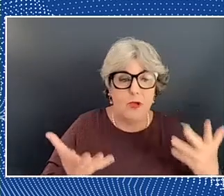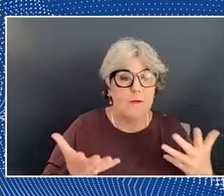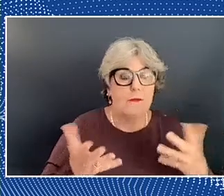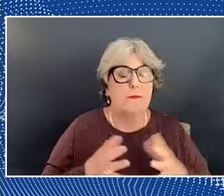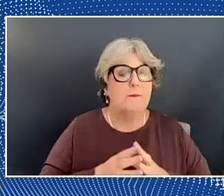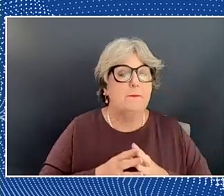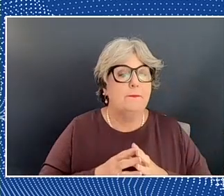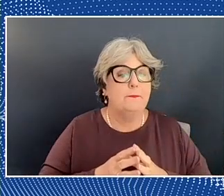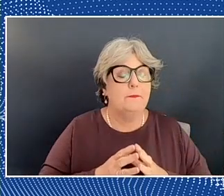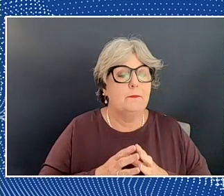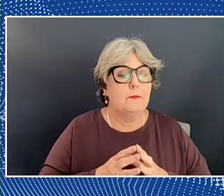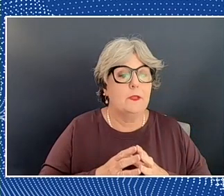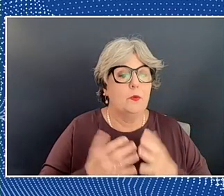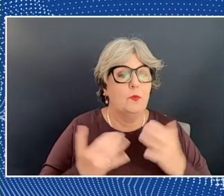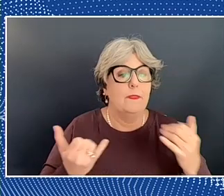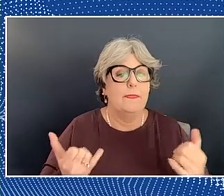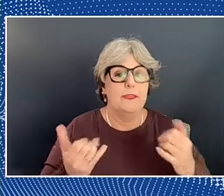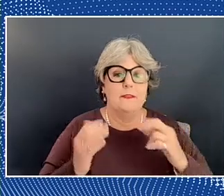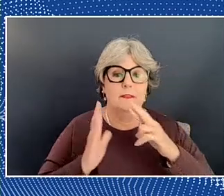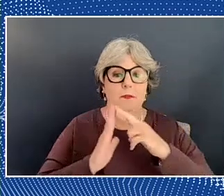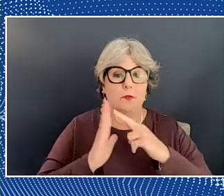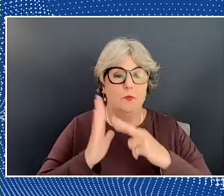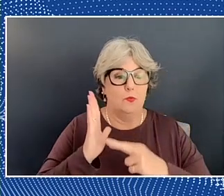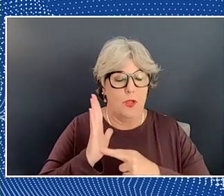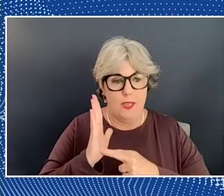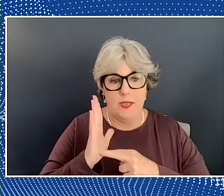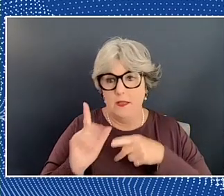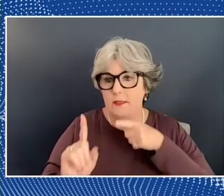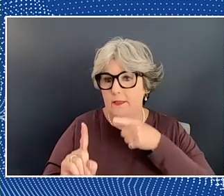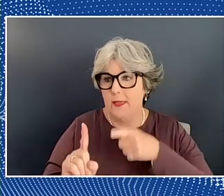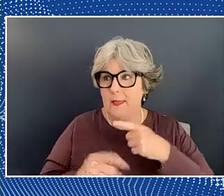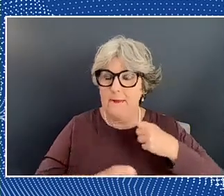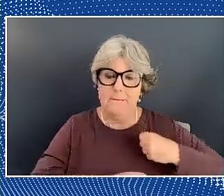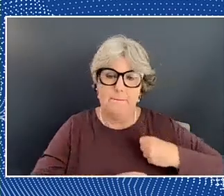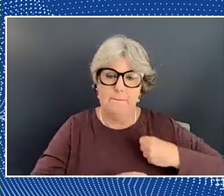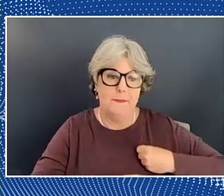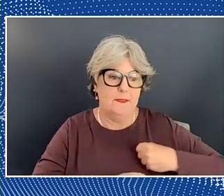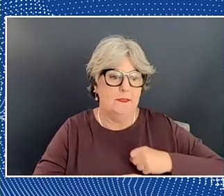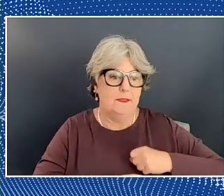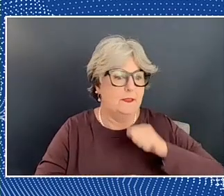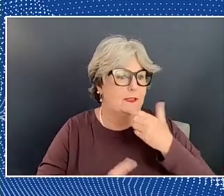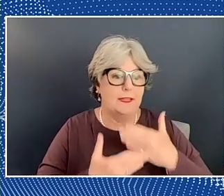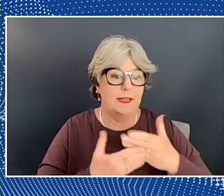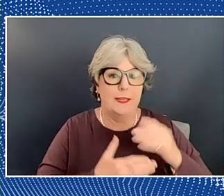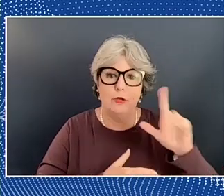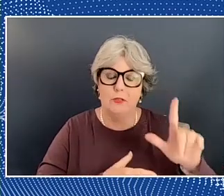this regulation that, you know, that military service is no longer a good deal. Now, look, if Congress wants to make